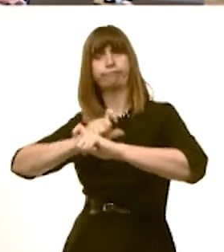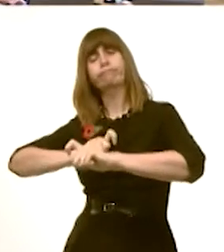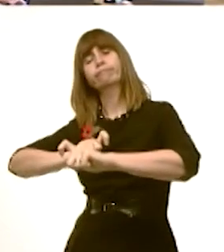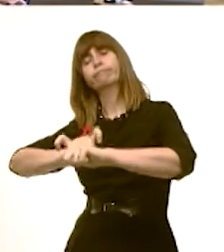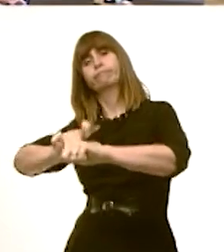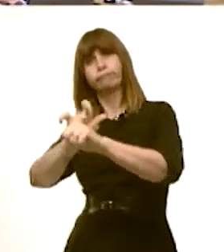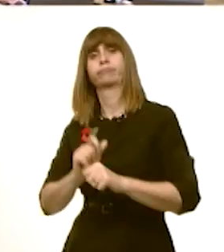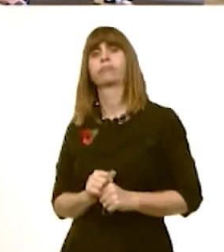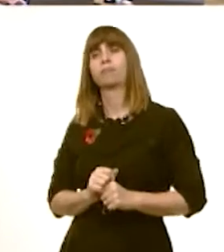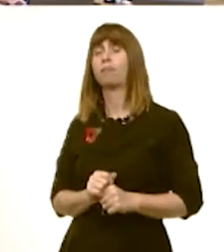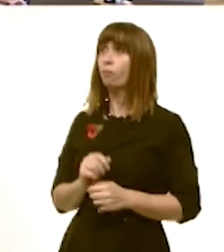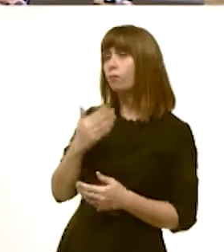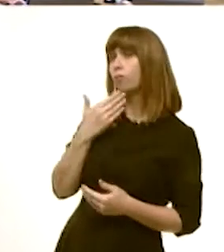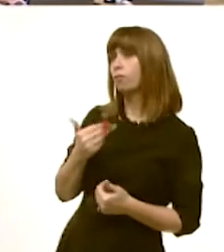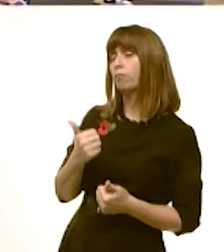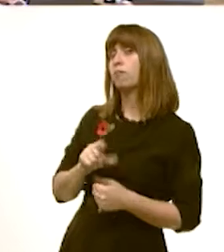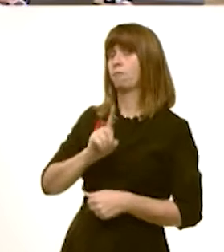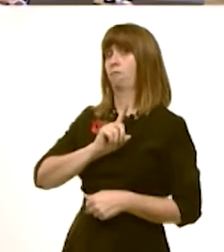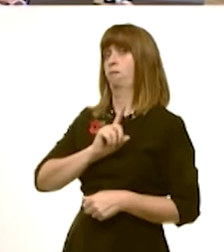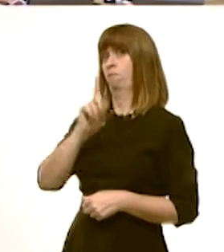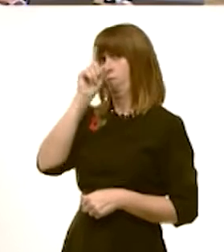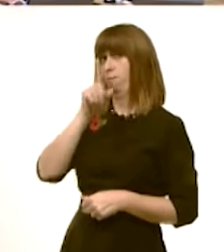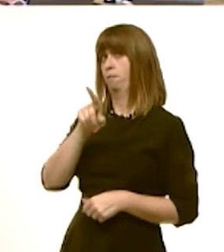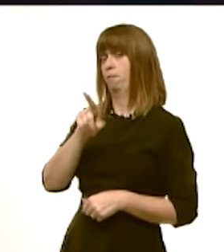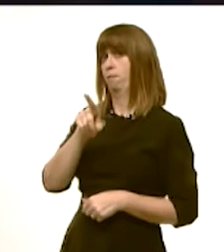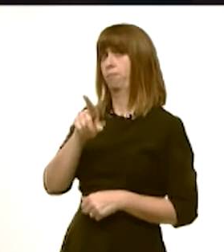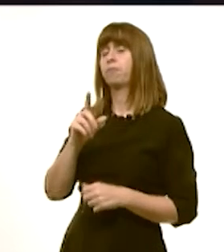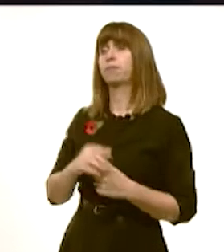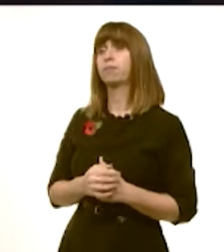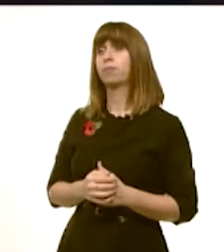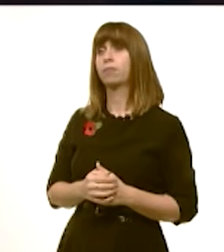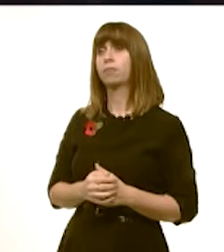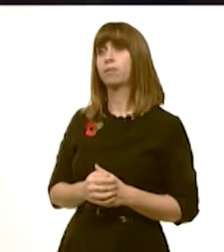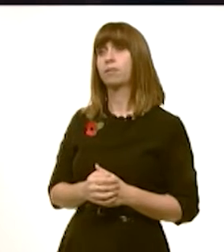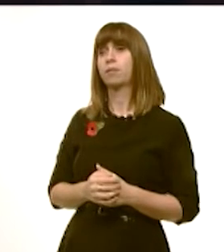Iím sure that youíll recall that one of the reasons given for implementing special